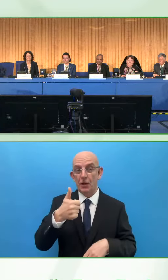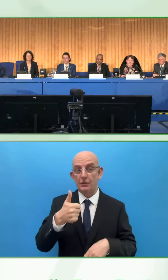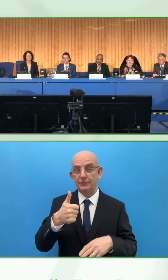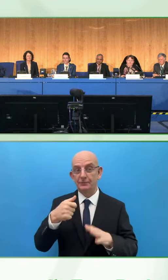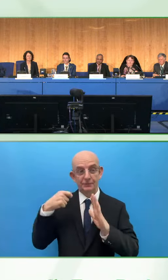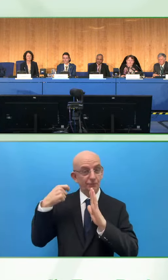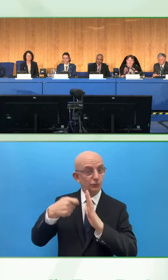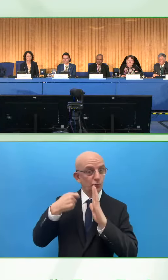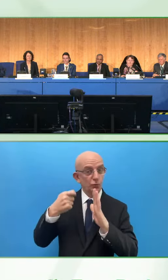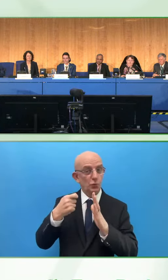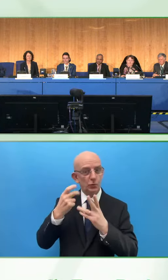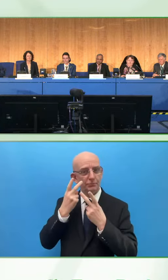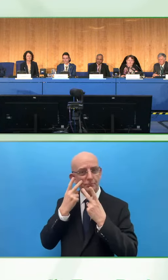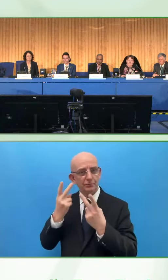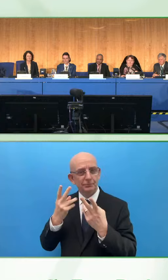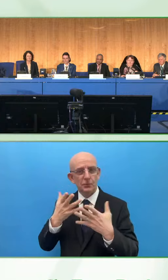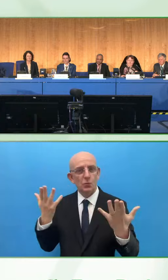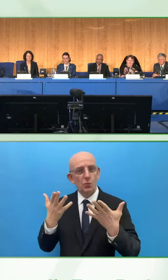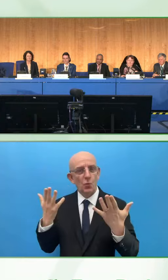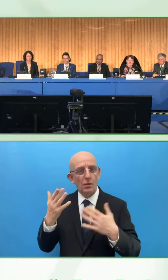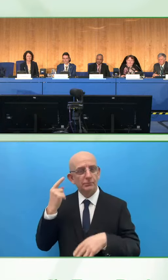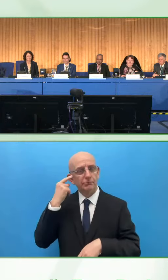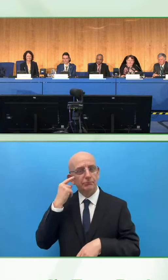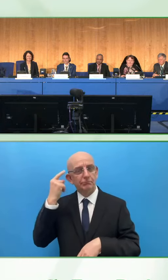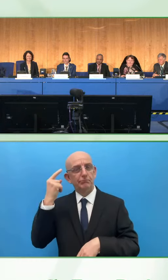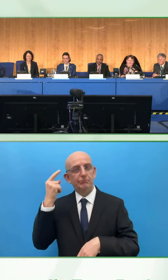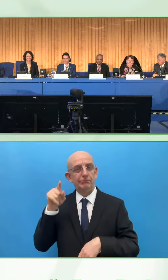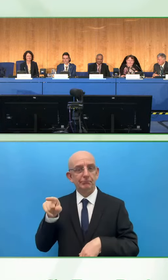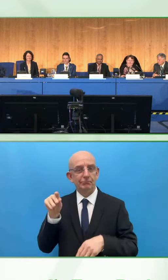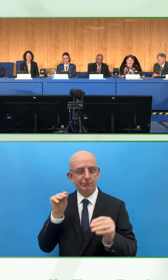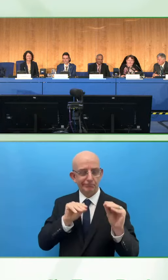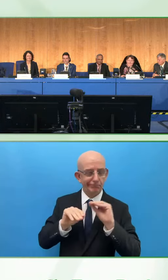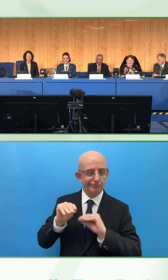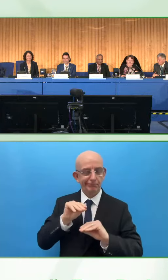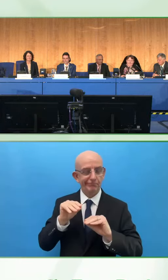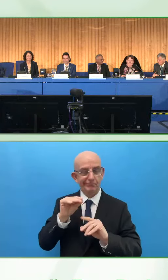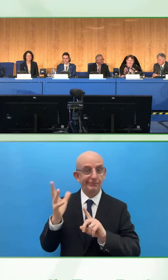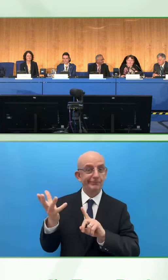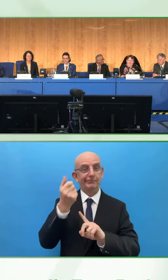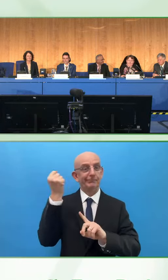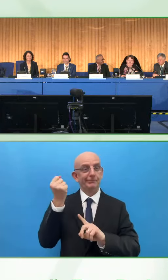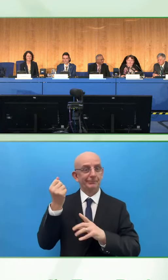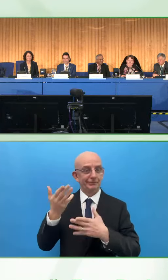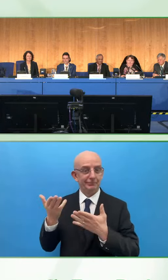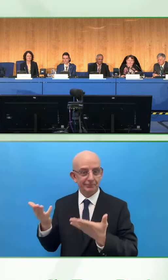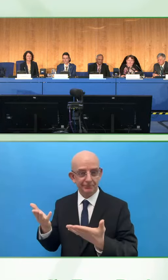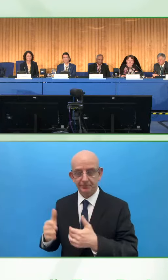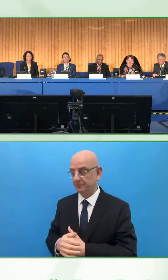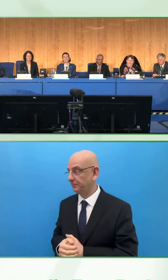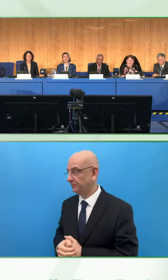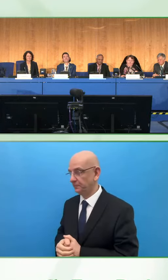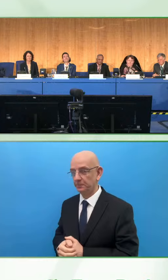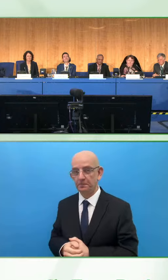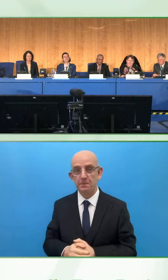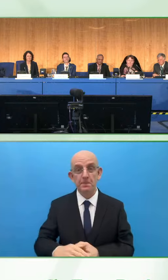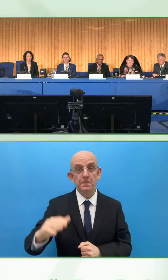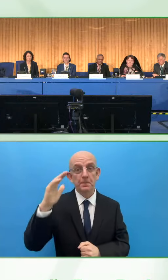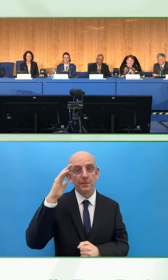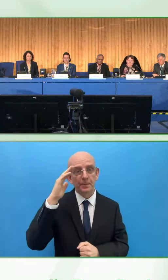I made a stick, due to my physical disability, I can't do a lot with my hands and my fingers,